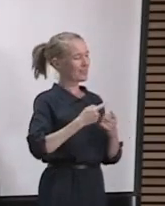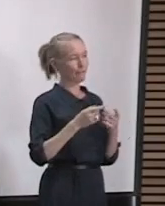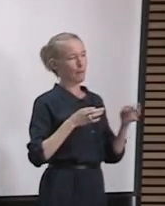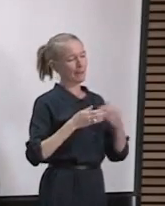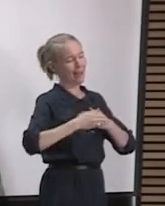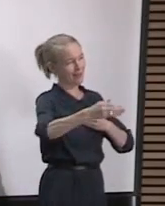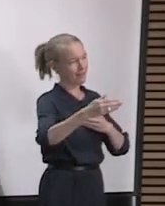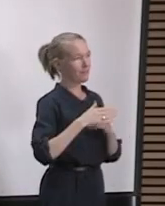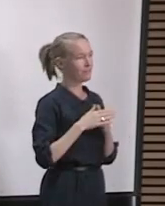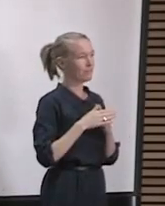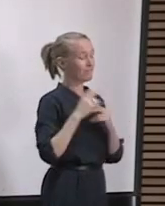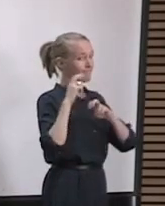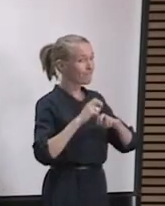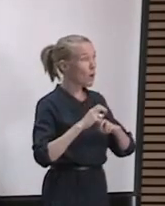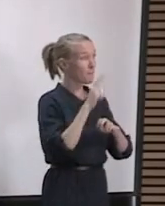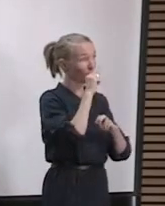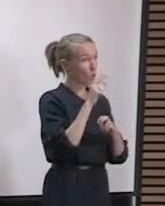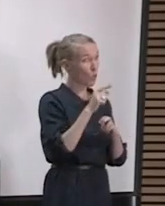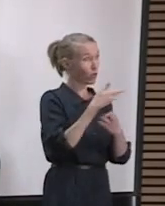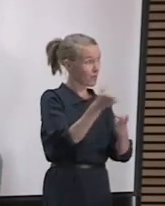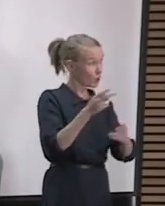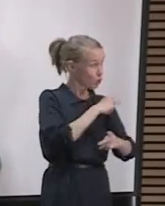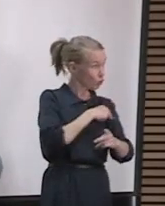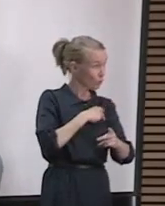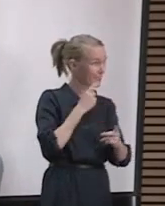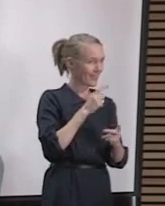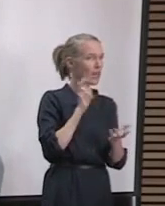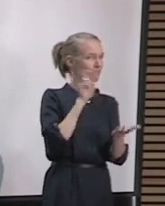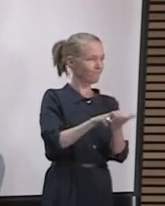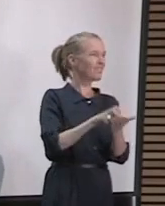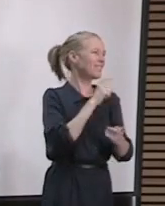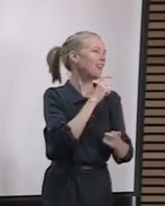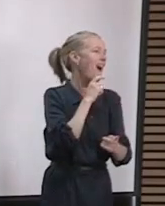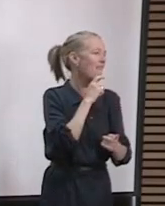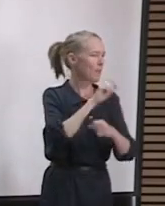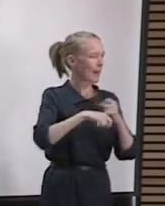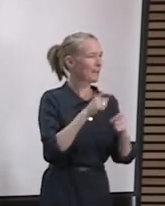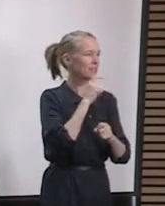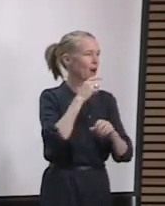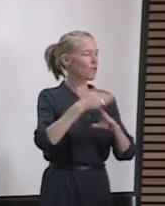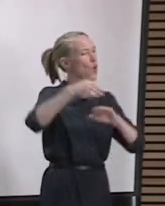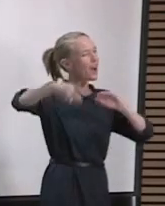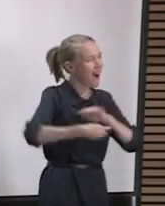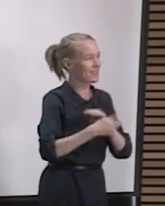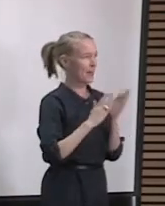directly employ them through and make sure that they're paid a living wage. And part of that is ensuring that we